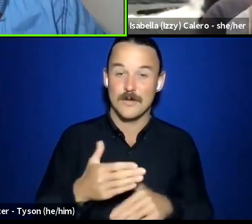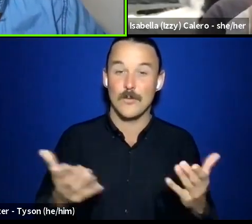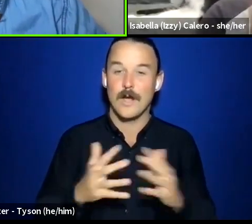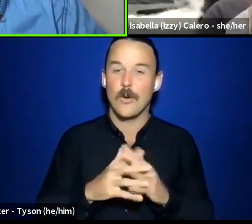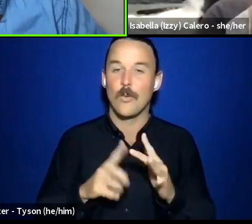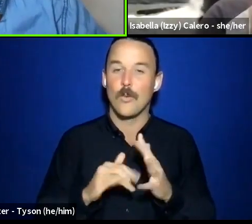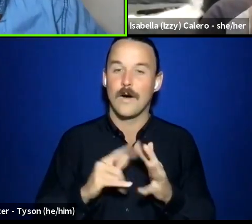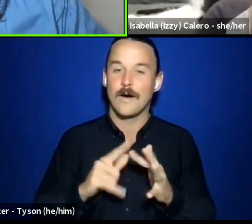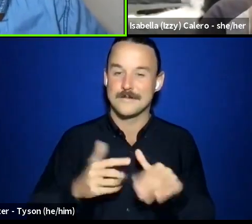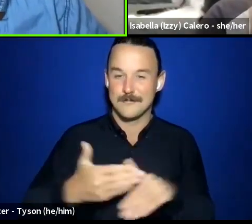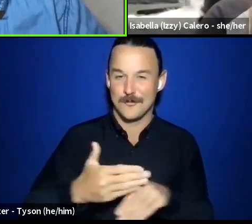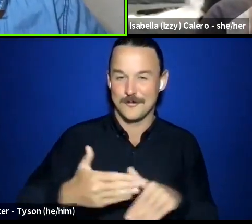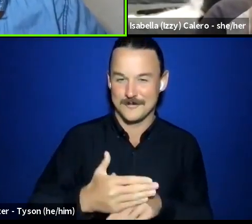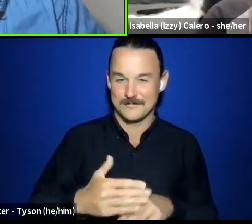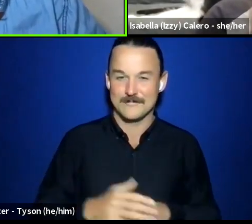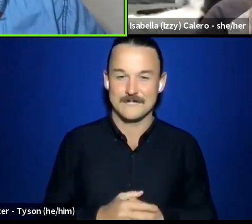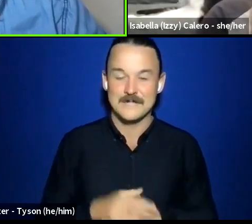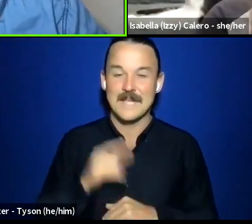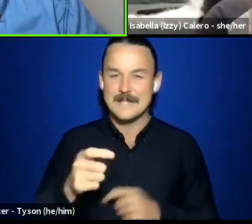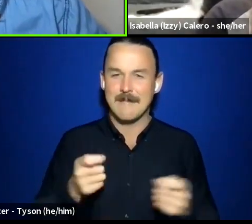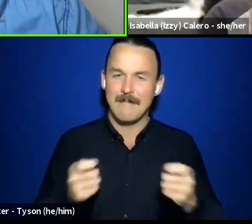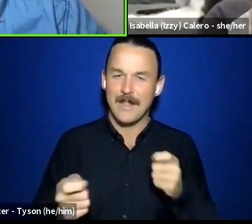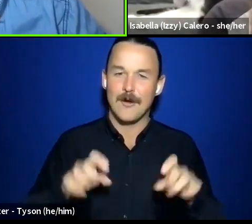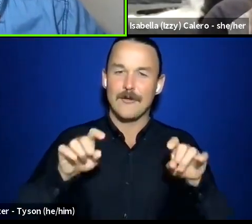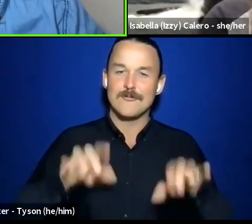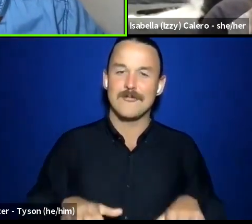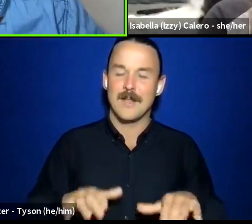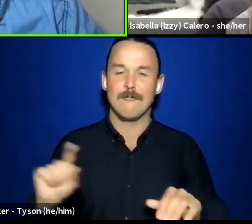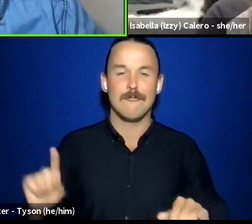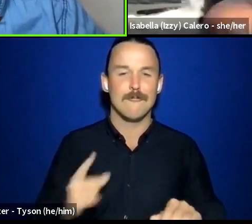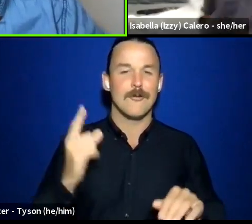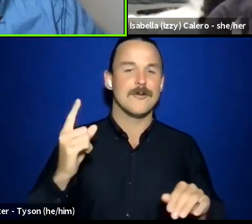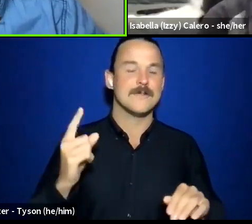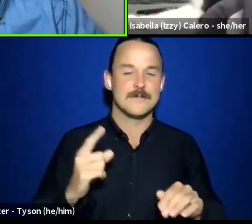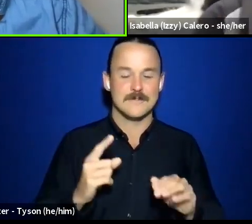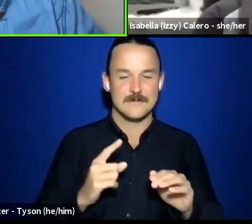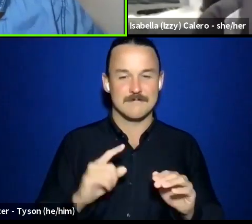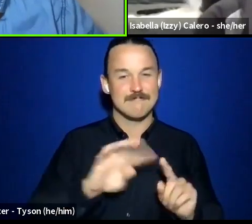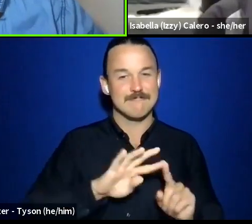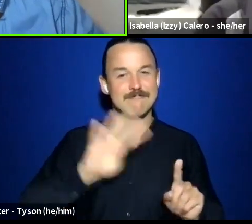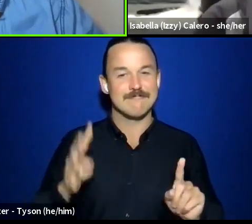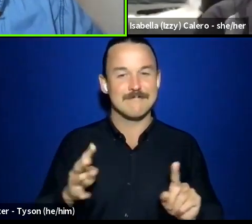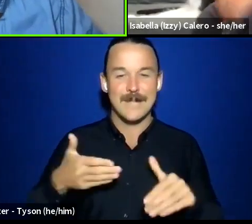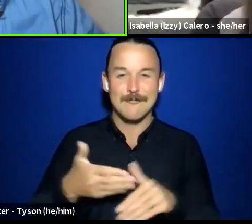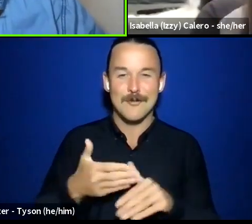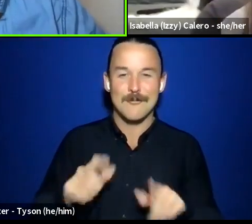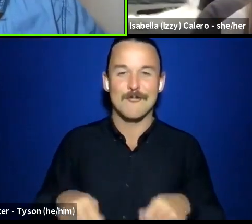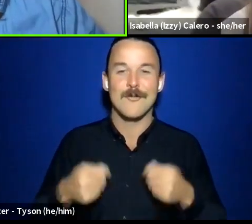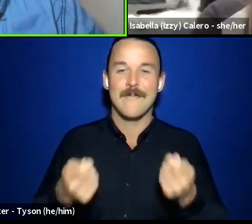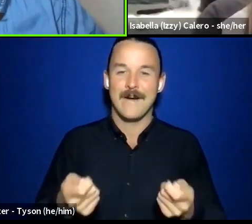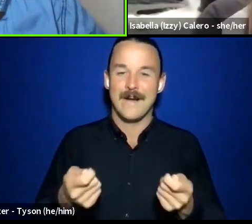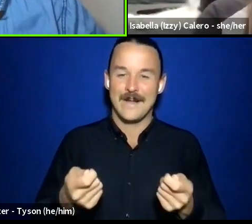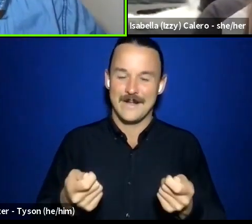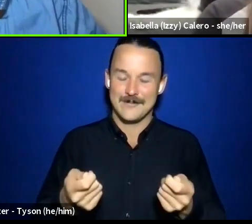employment console. ltant at wise deployment ltant at wise employment, where she is a facilitator for Australia his first ever LGBT. q amp employment employment provider program